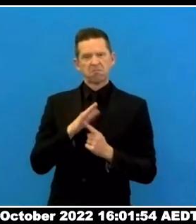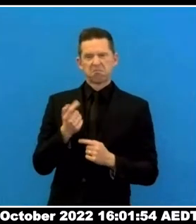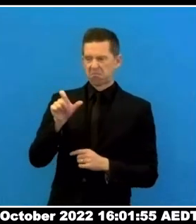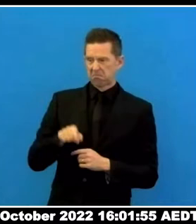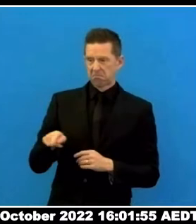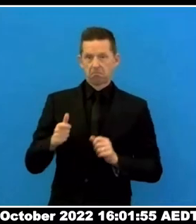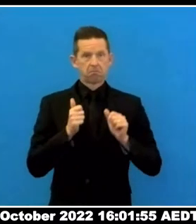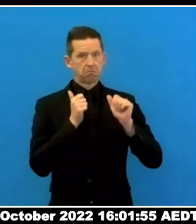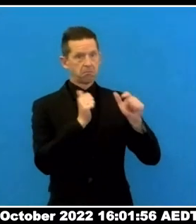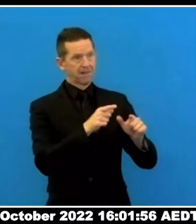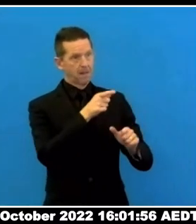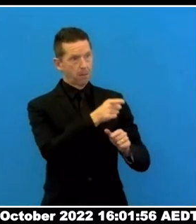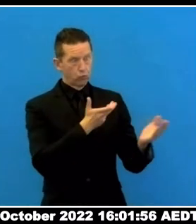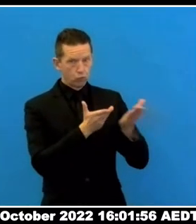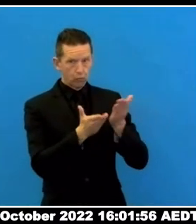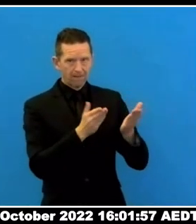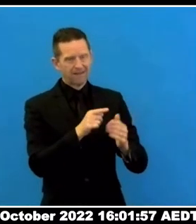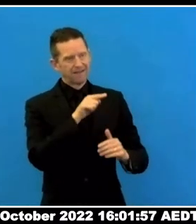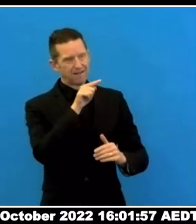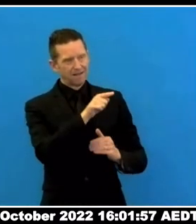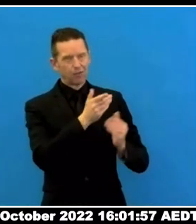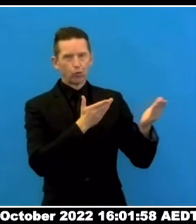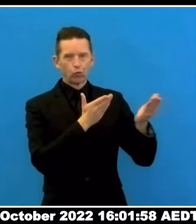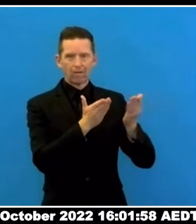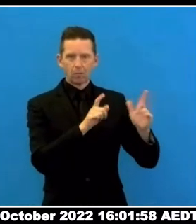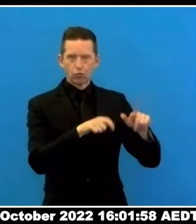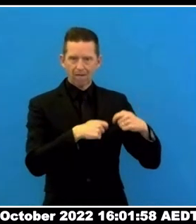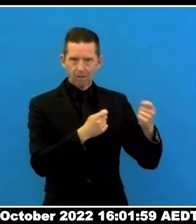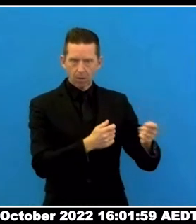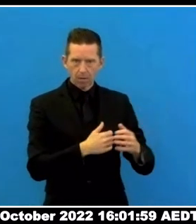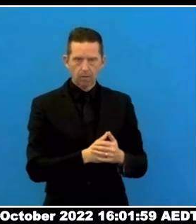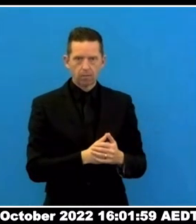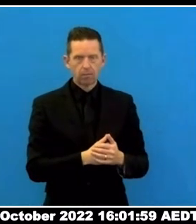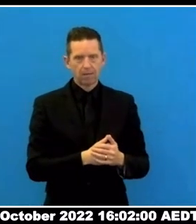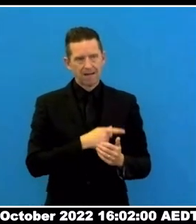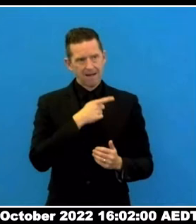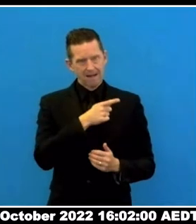that service provider put in his mind that this person